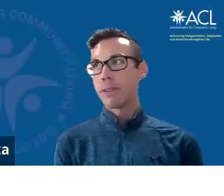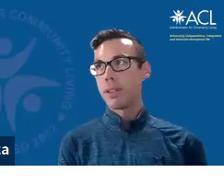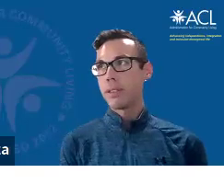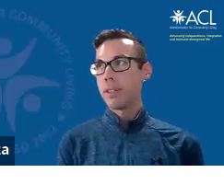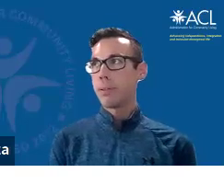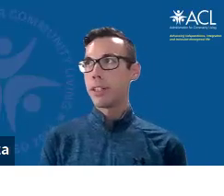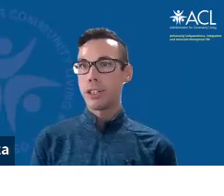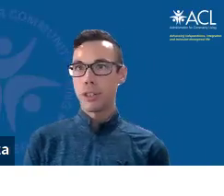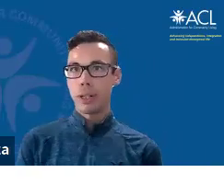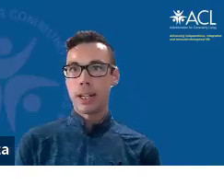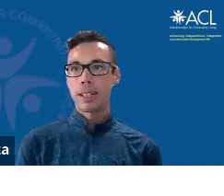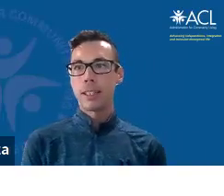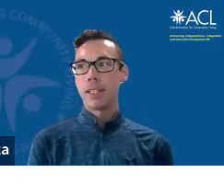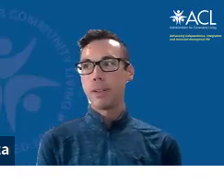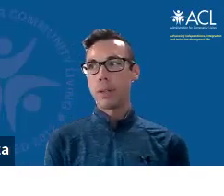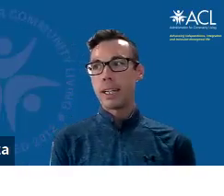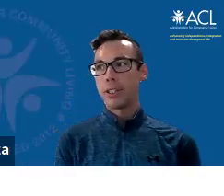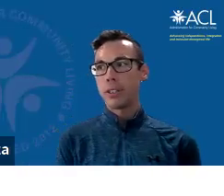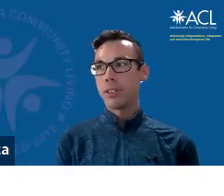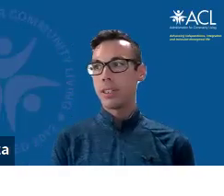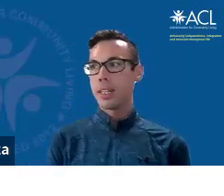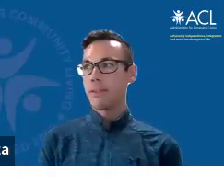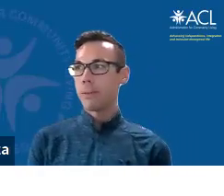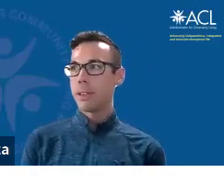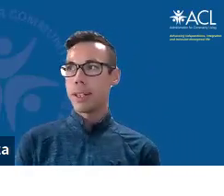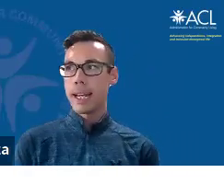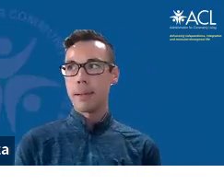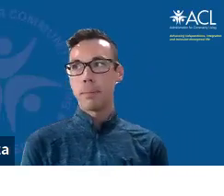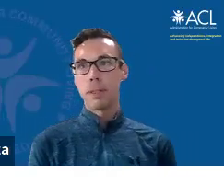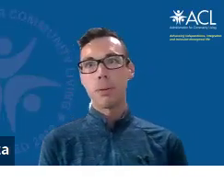but for those of you who are just joining us, if you want to introduce yourself with your name,